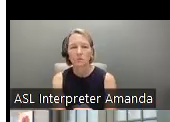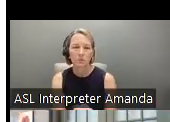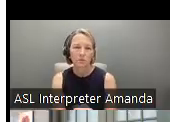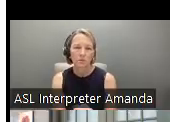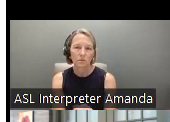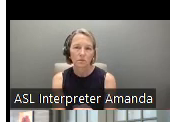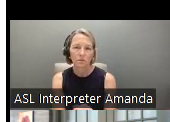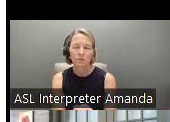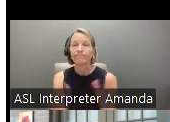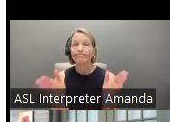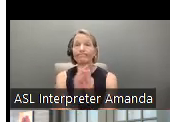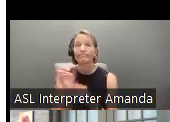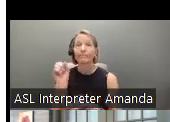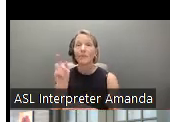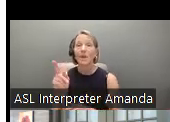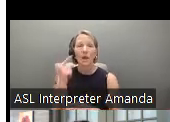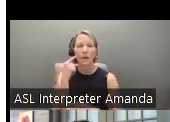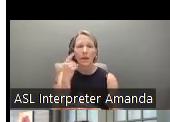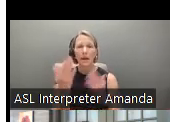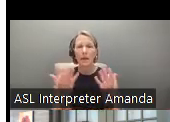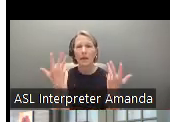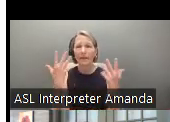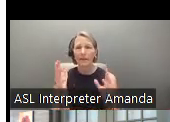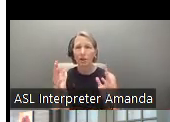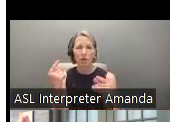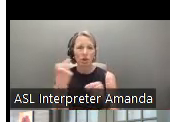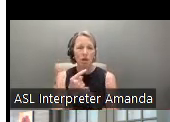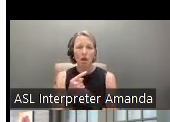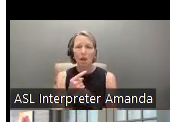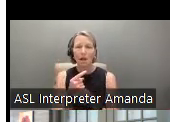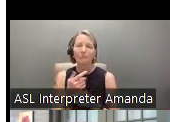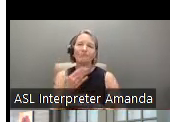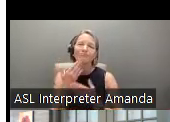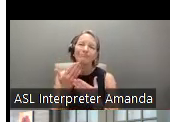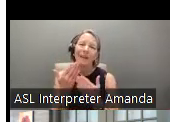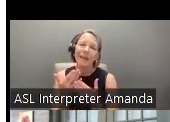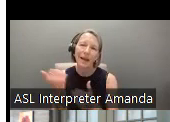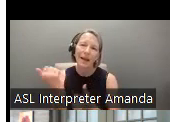all right well I think we might be done for the day um so we appreciate everybody coming out